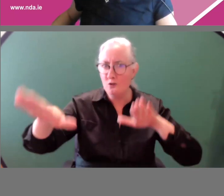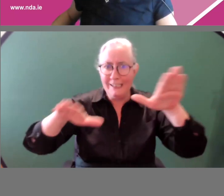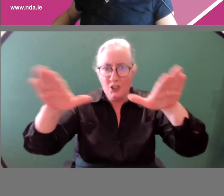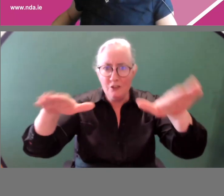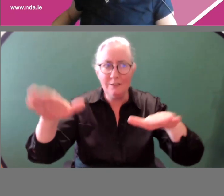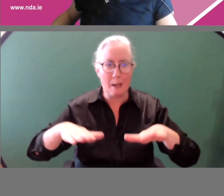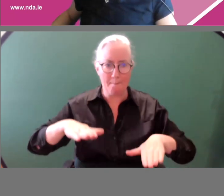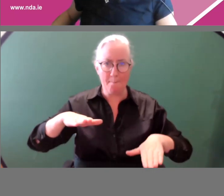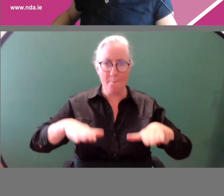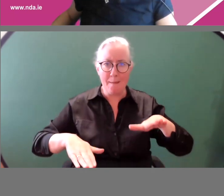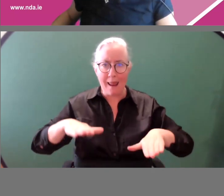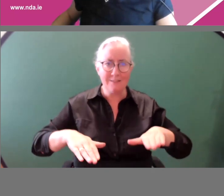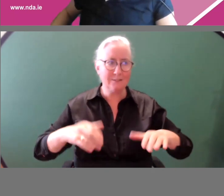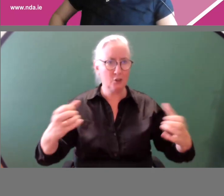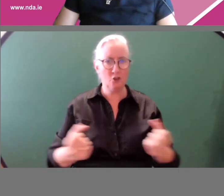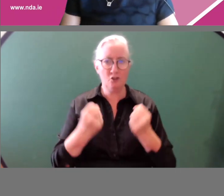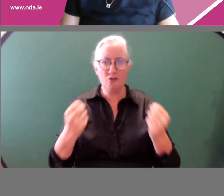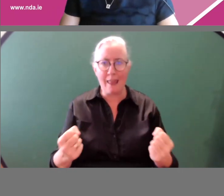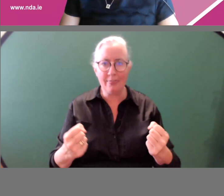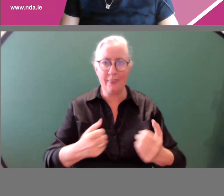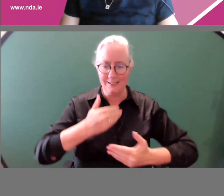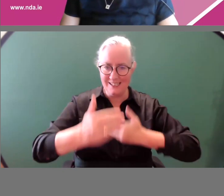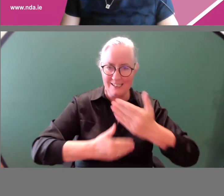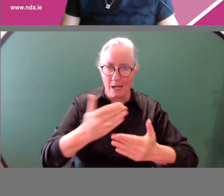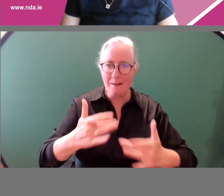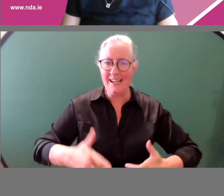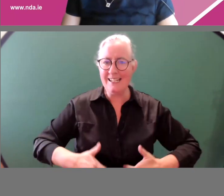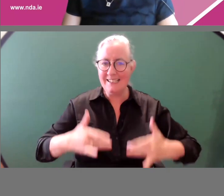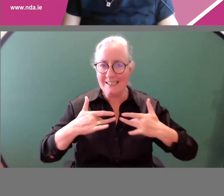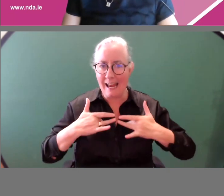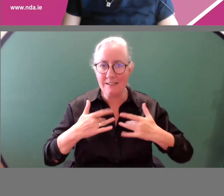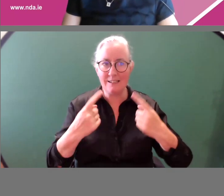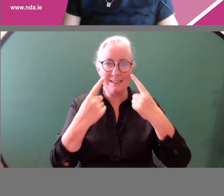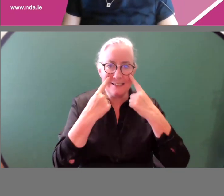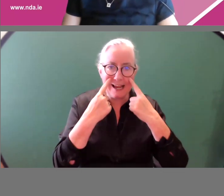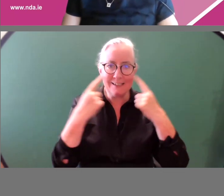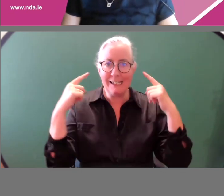strength and stamina. Our senses, sight and hearing speech and touch